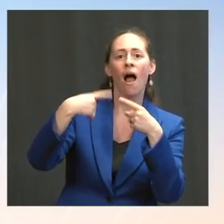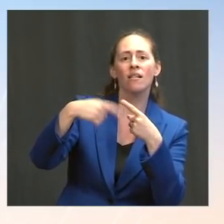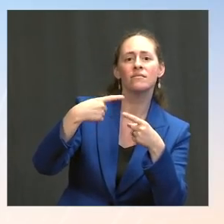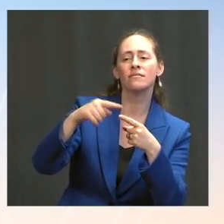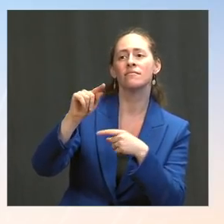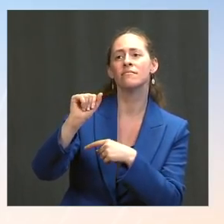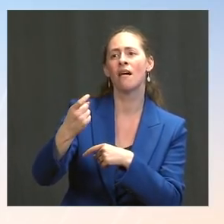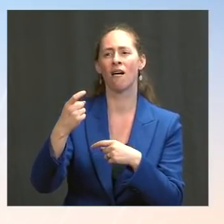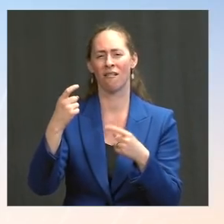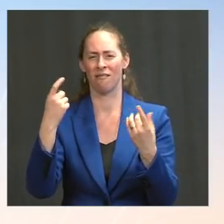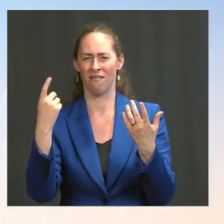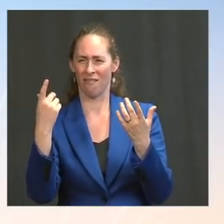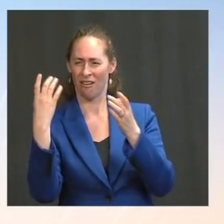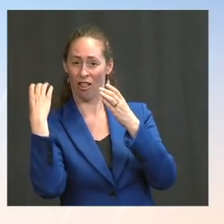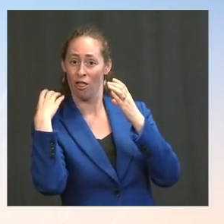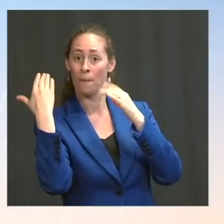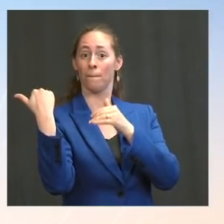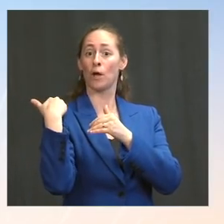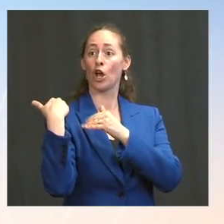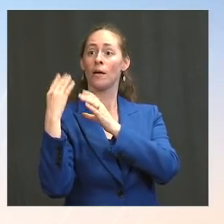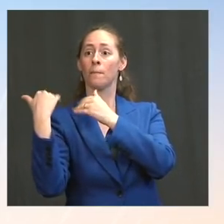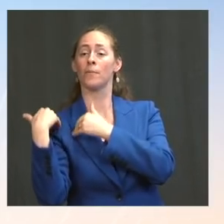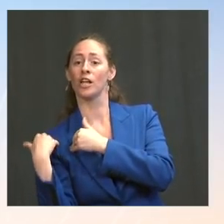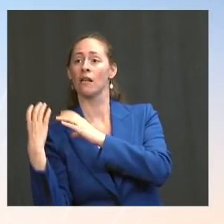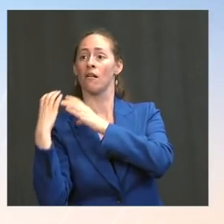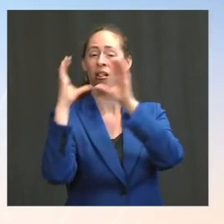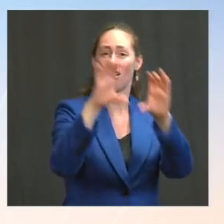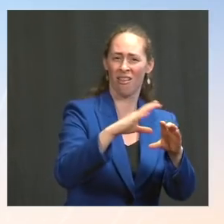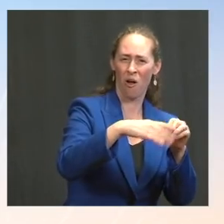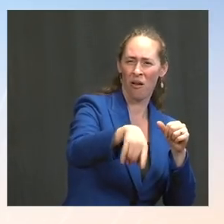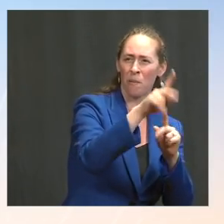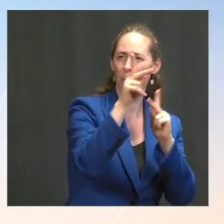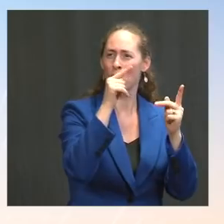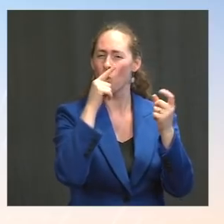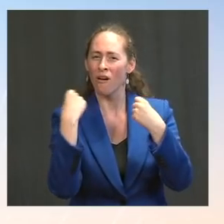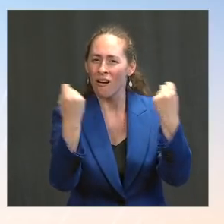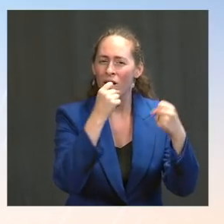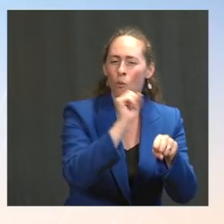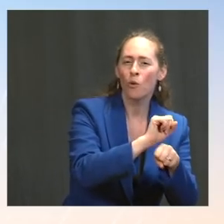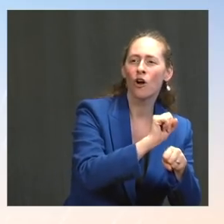and was opposed to a -- any tax on travel or vehicles -- vehicle mileage,